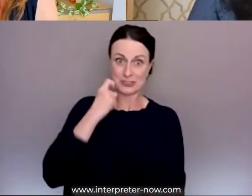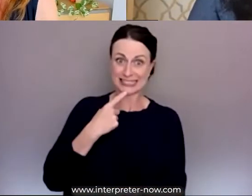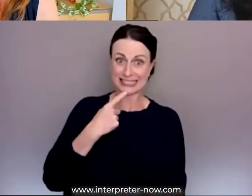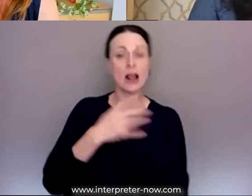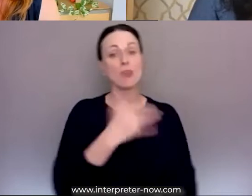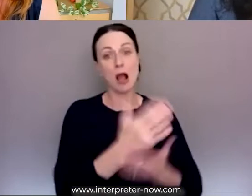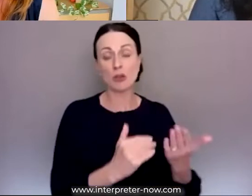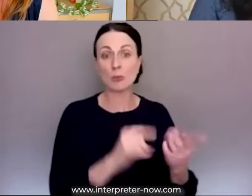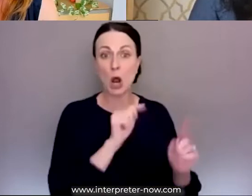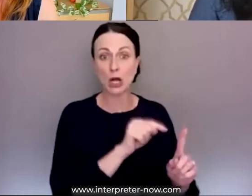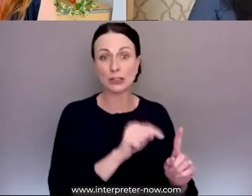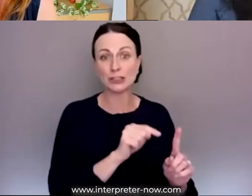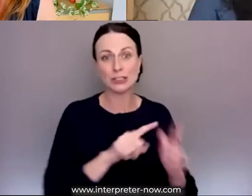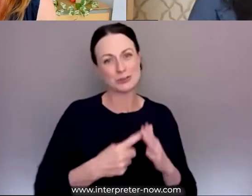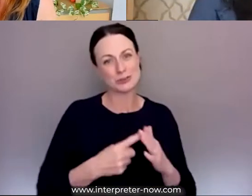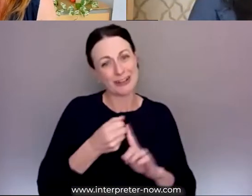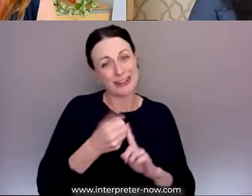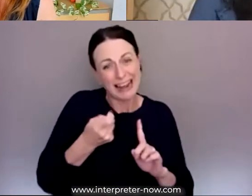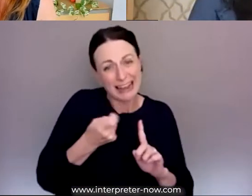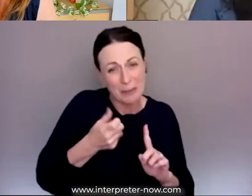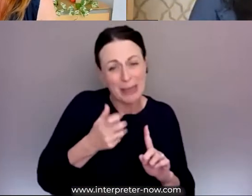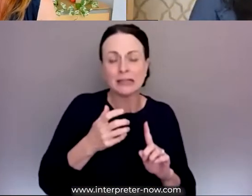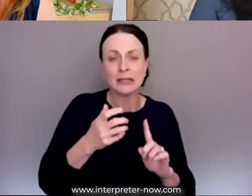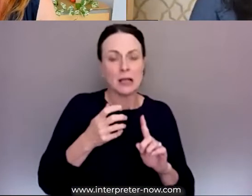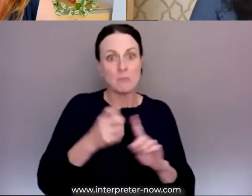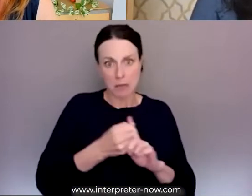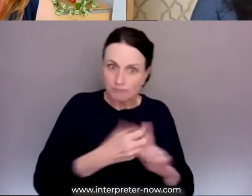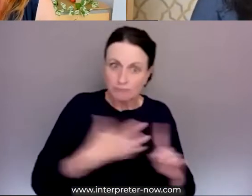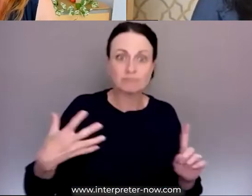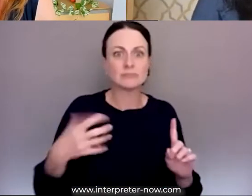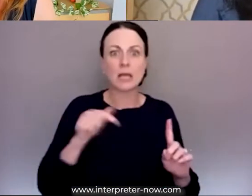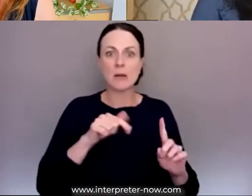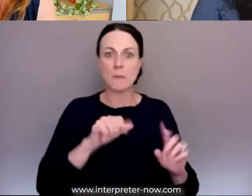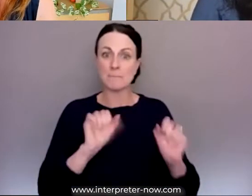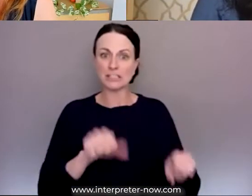it you started to go into a bit is that it has potential long term implications, not